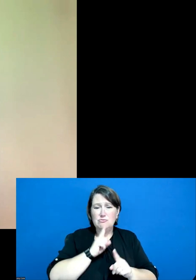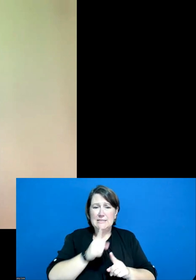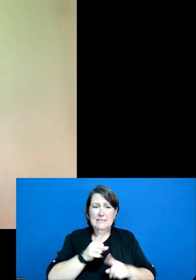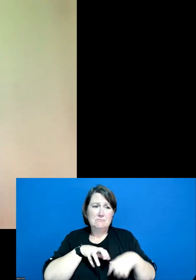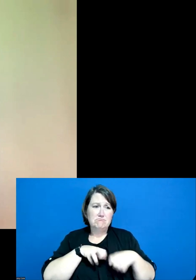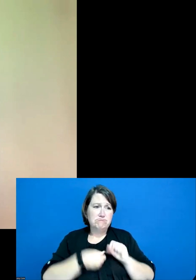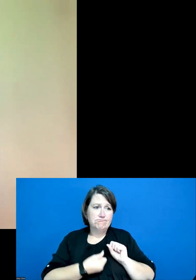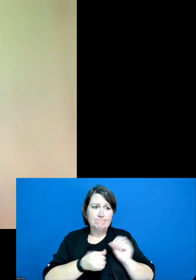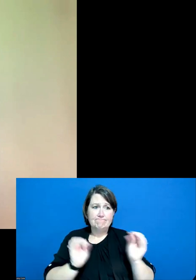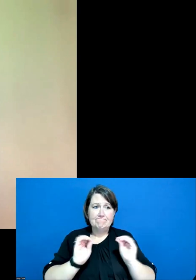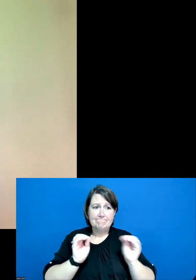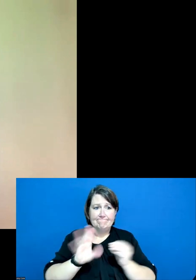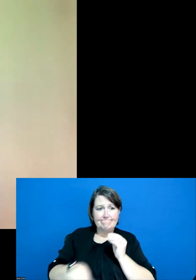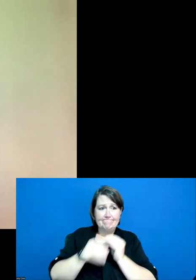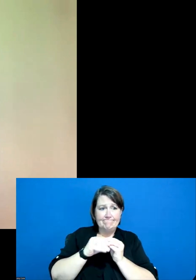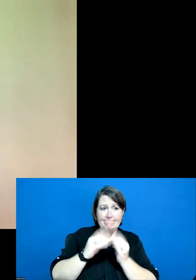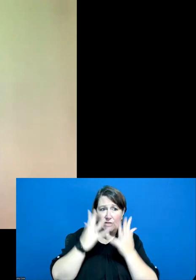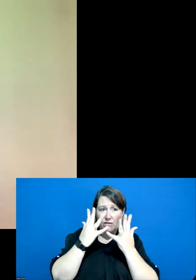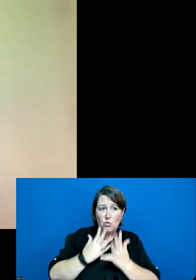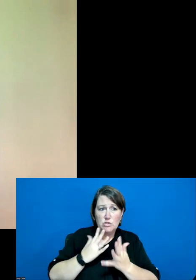don't have anything else to add, unfortunately.